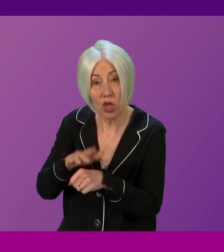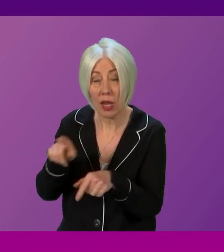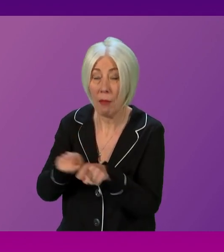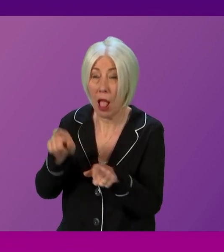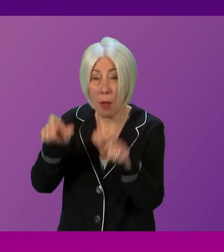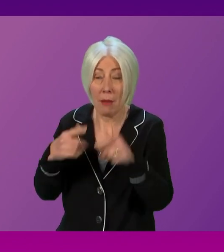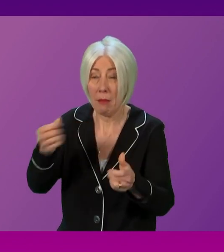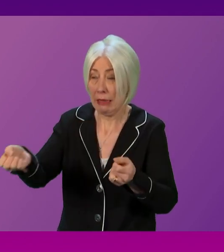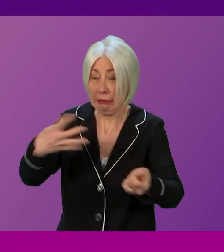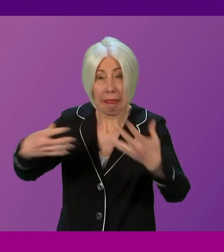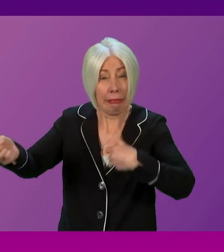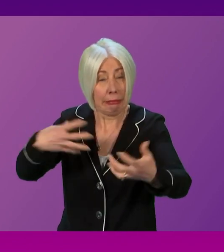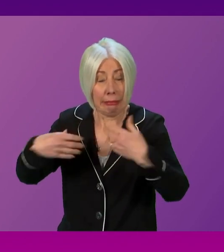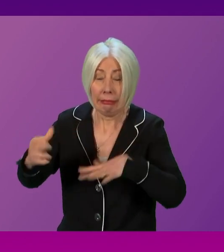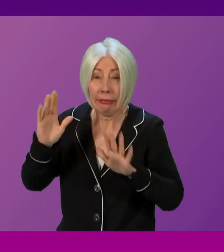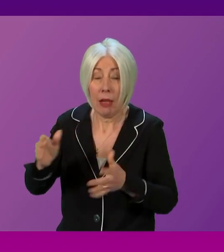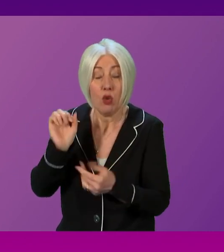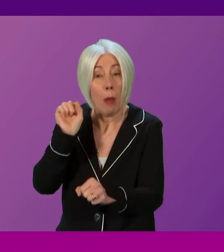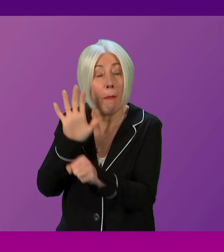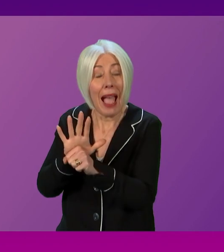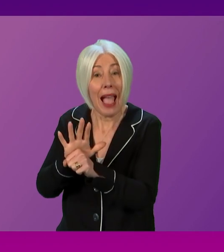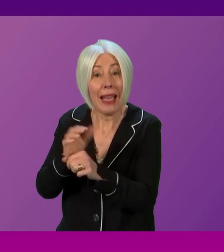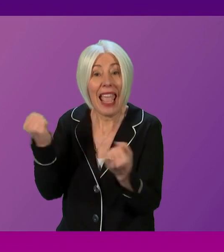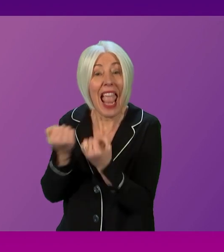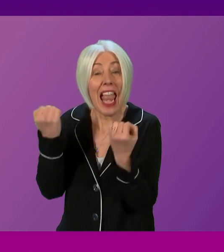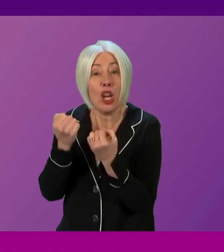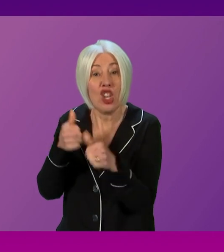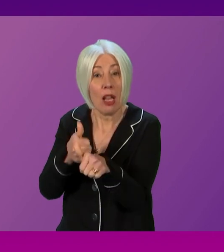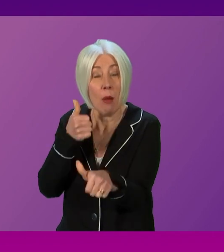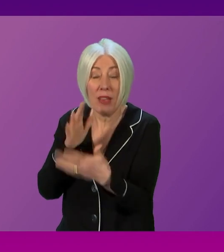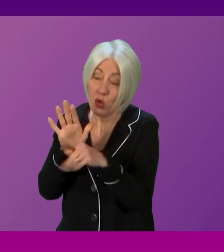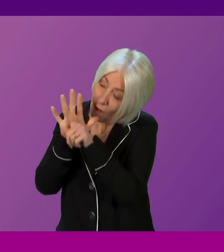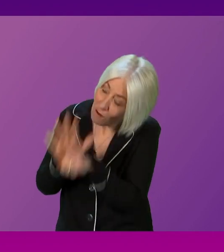calls to ban energy companies from being able to force people on to the use of prepayment meters.